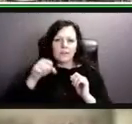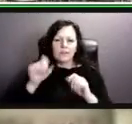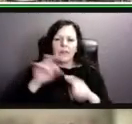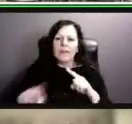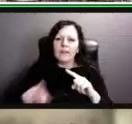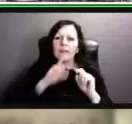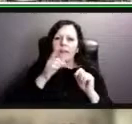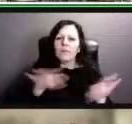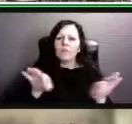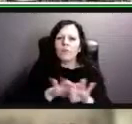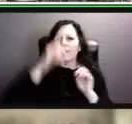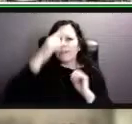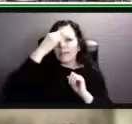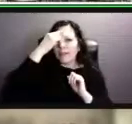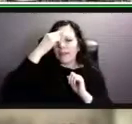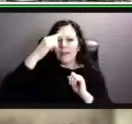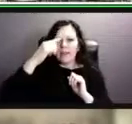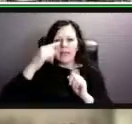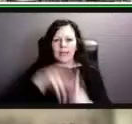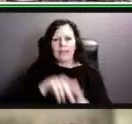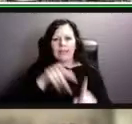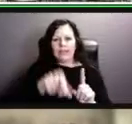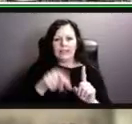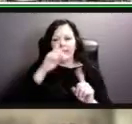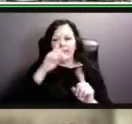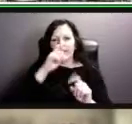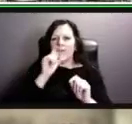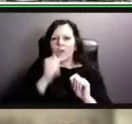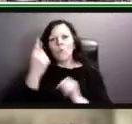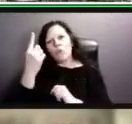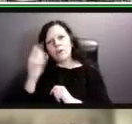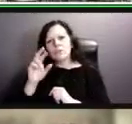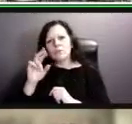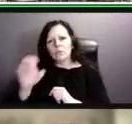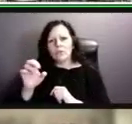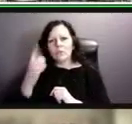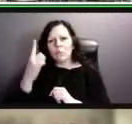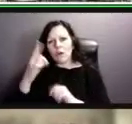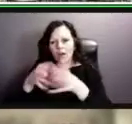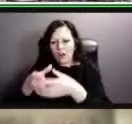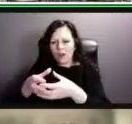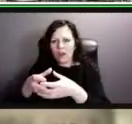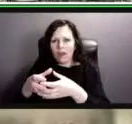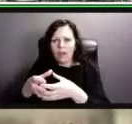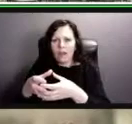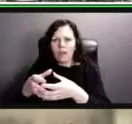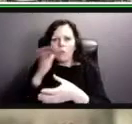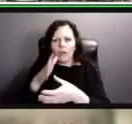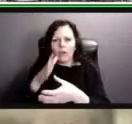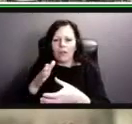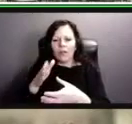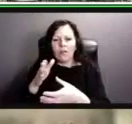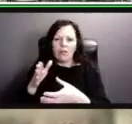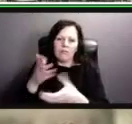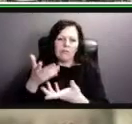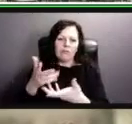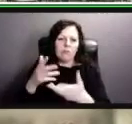THAT. SO IS SORT OF THAT SIMPLE JUST RLLY IMPORTANT TO THINKO